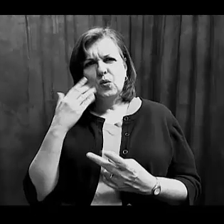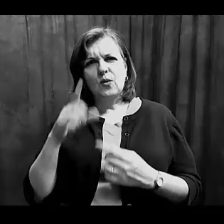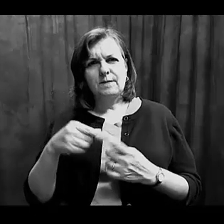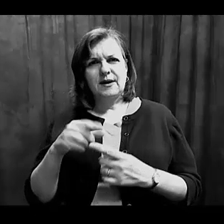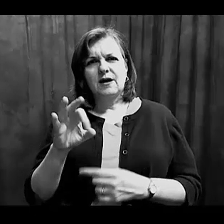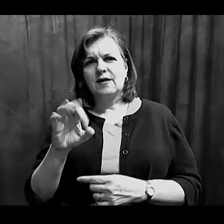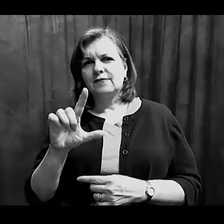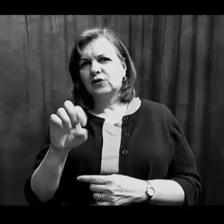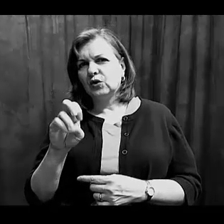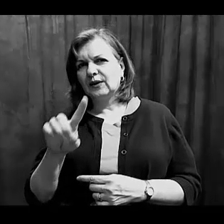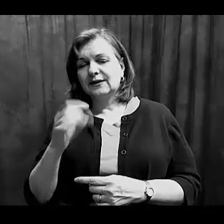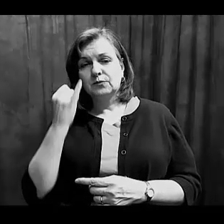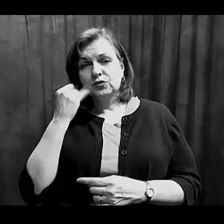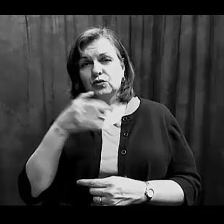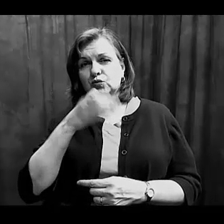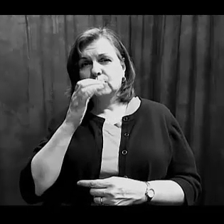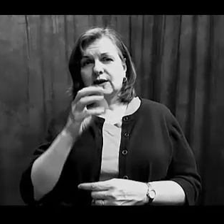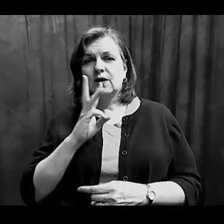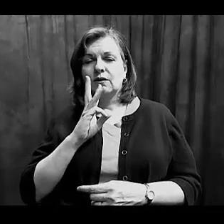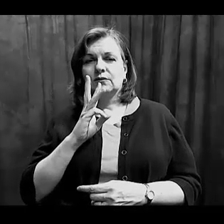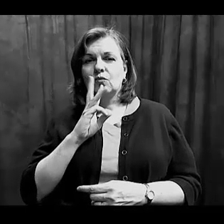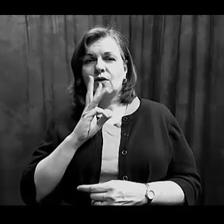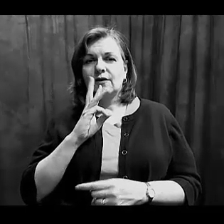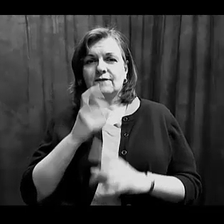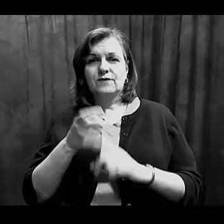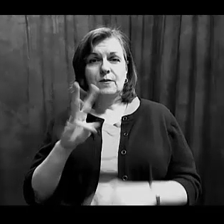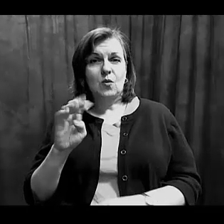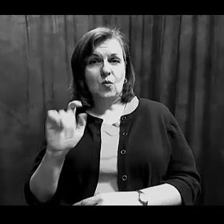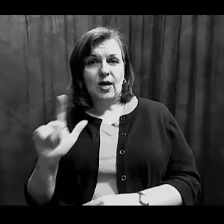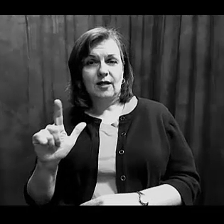some of you may be familiar with fluoride if you were on well water as a kid